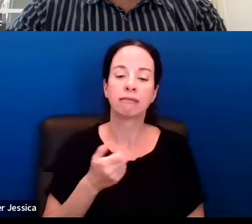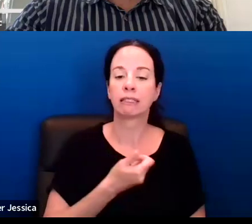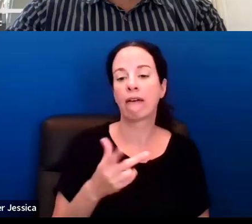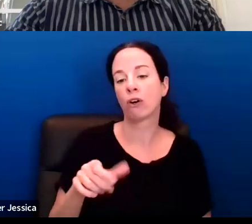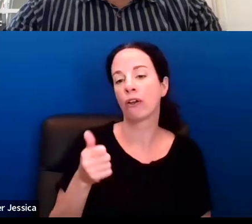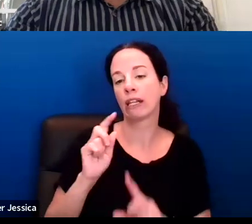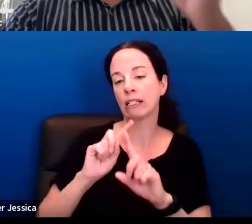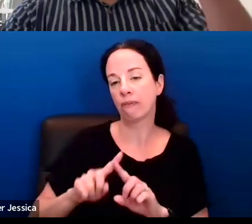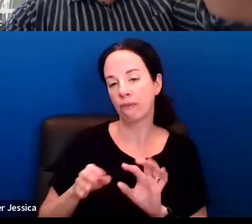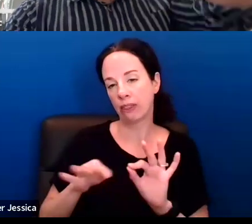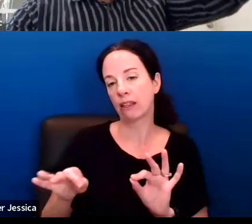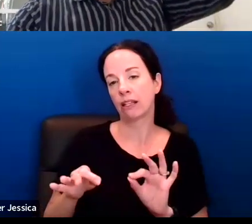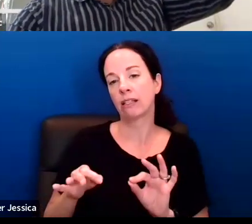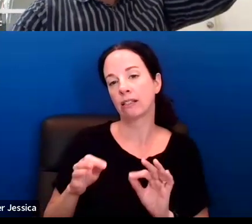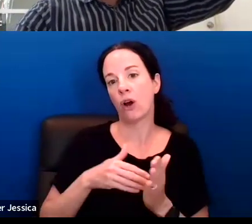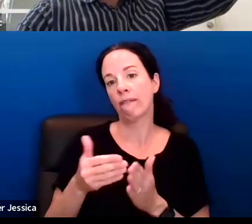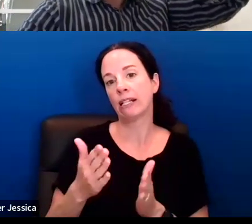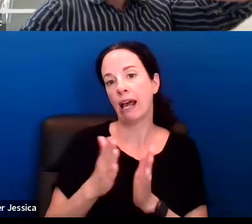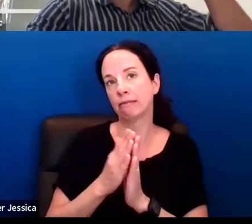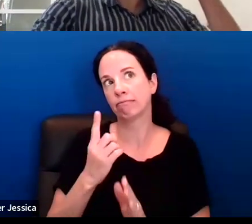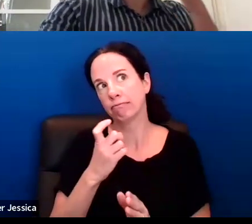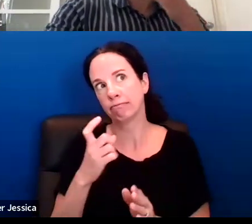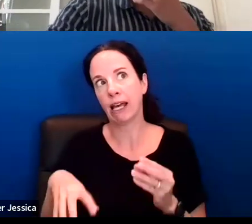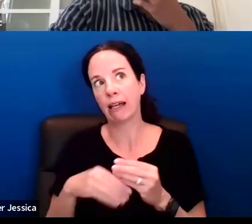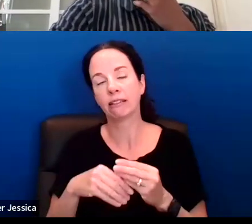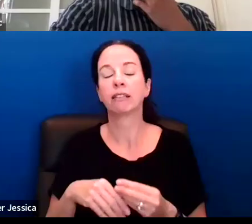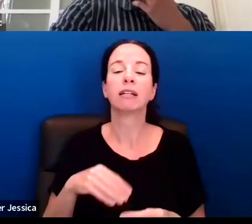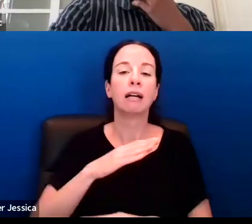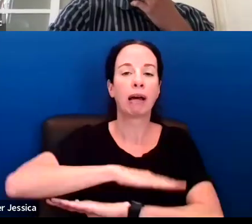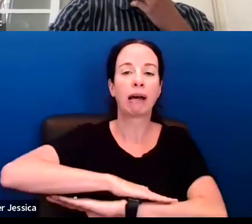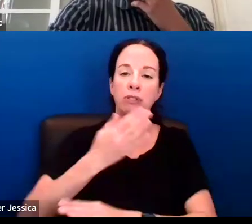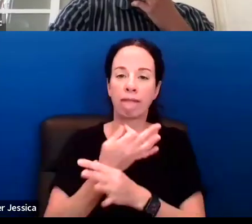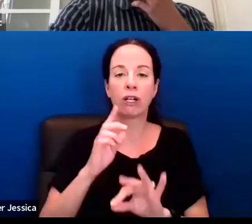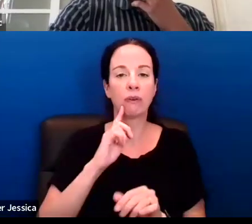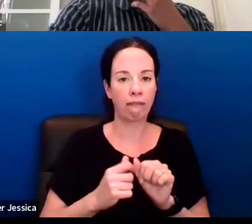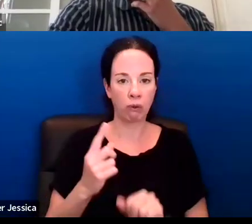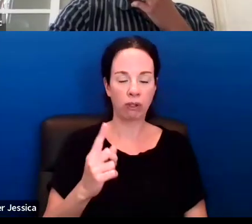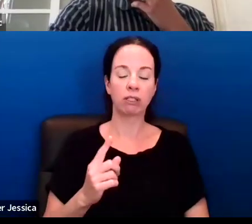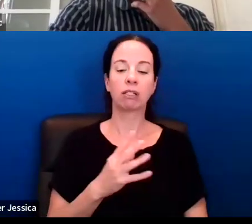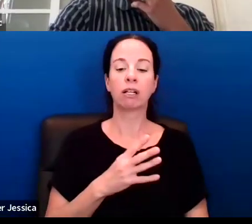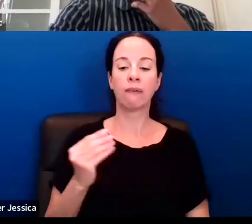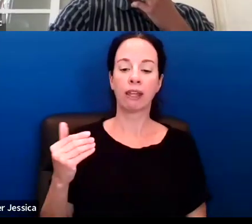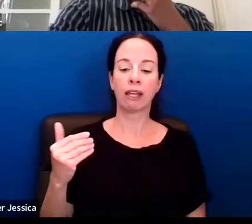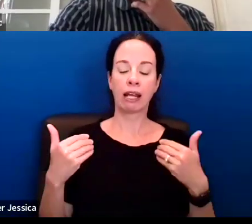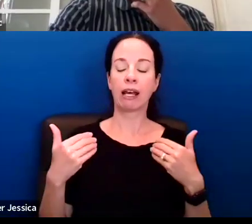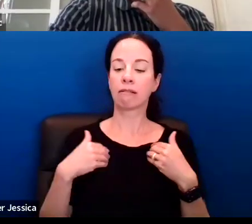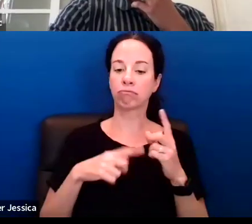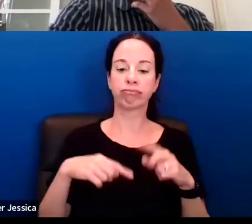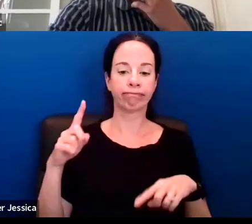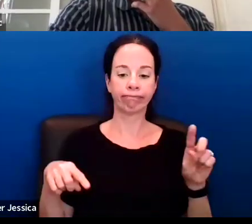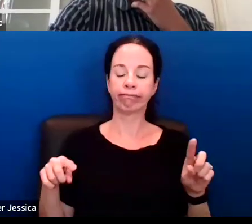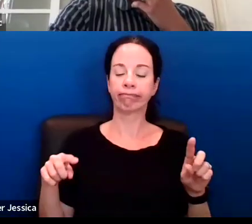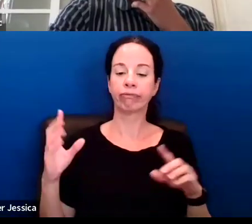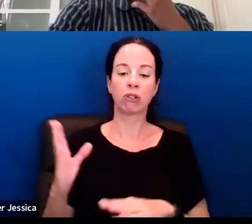are most frequently asked. The platform is free to absolutely everybody, and it has a wide range of